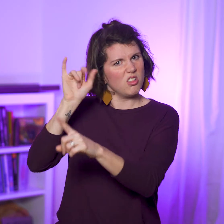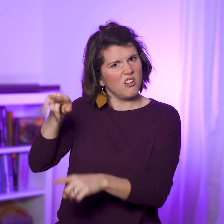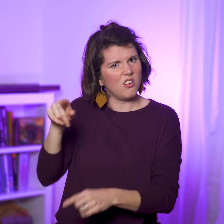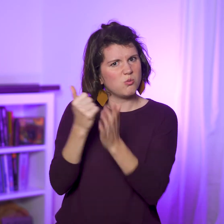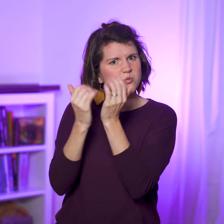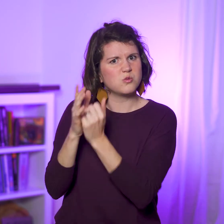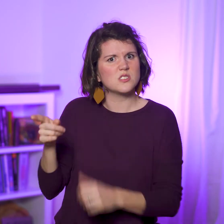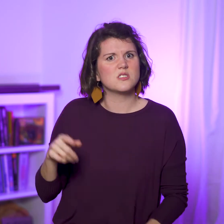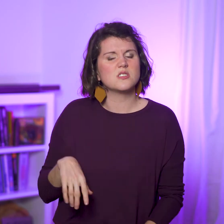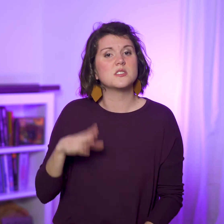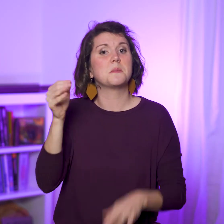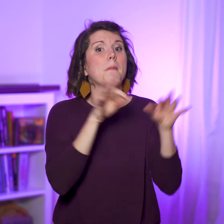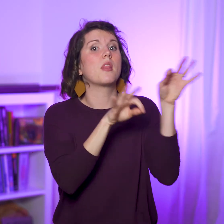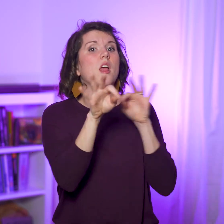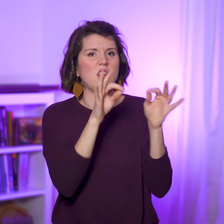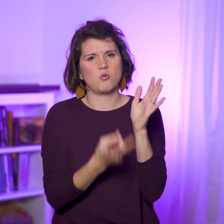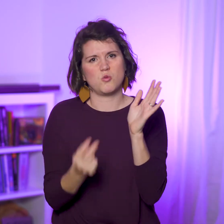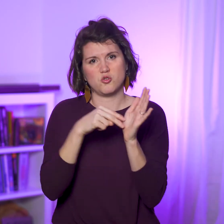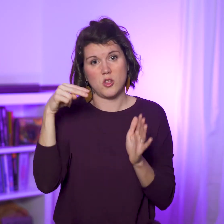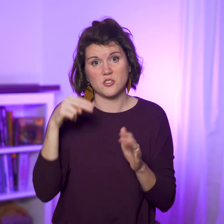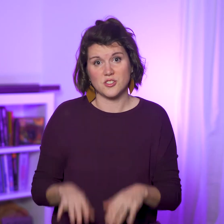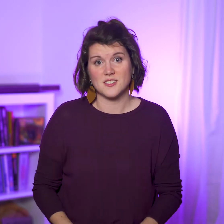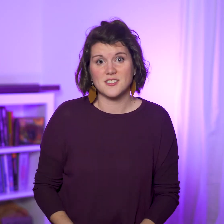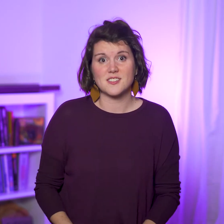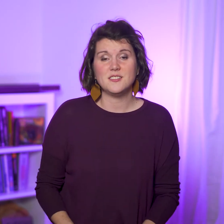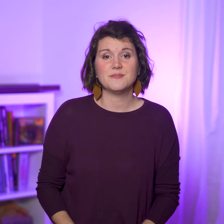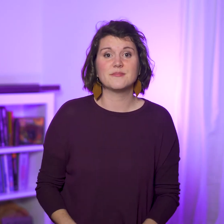and explain the resurrection.